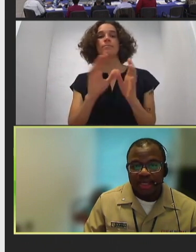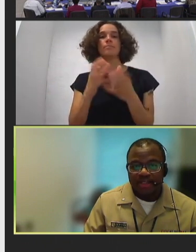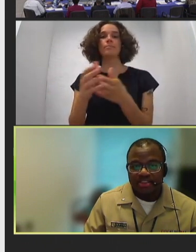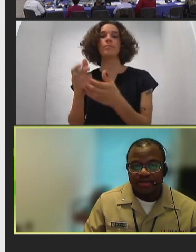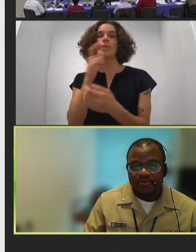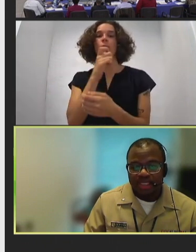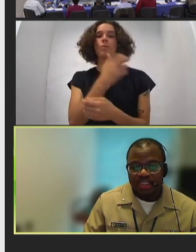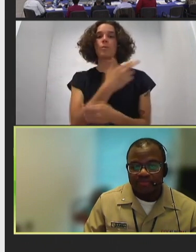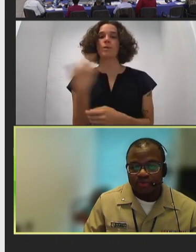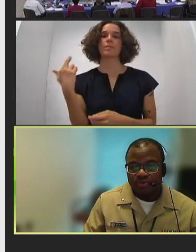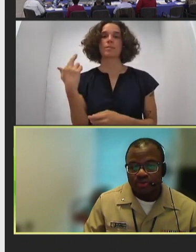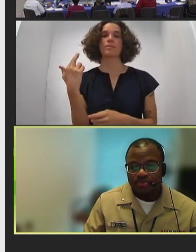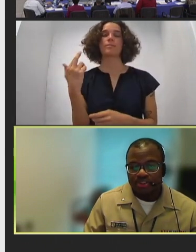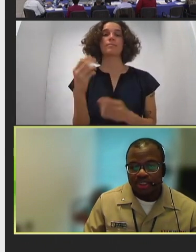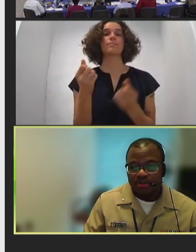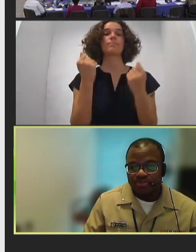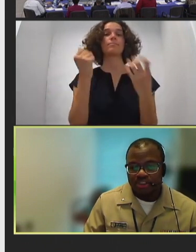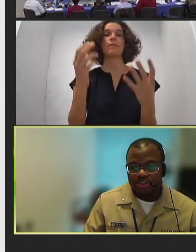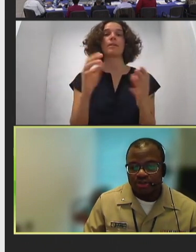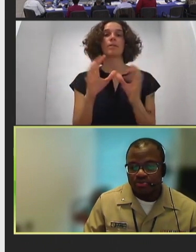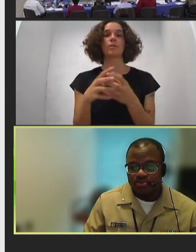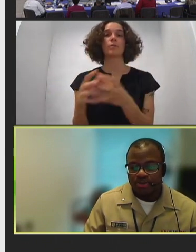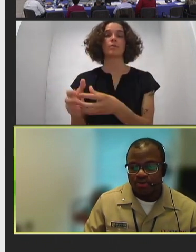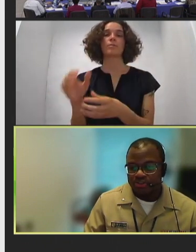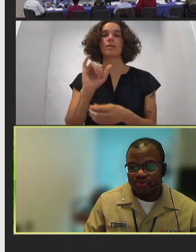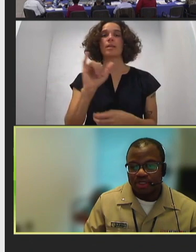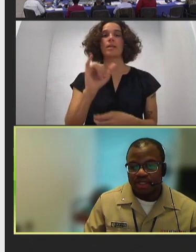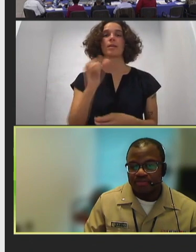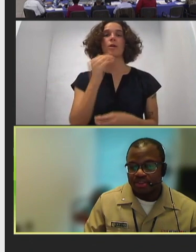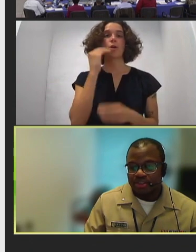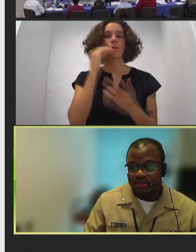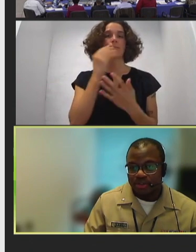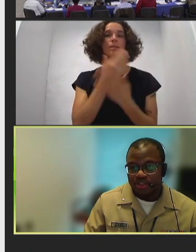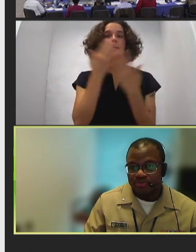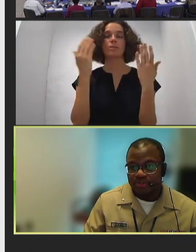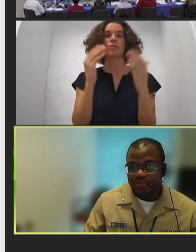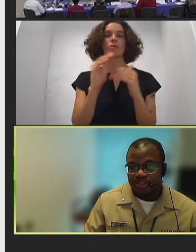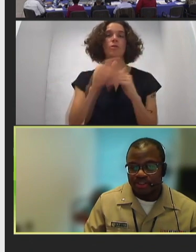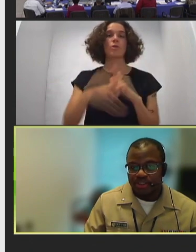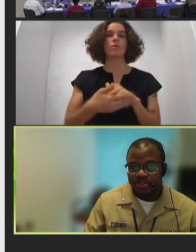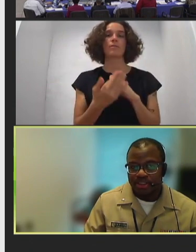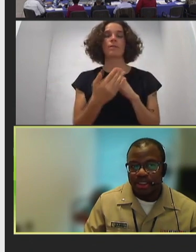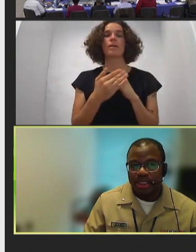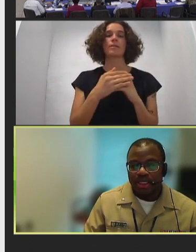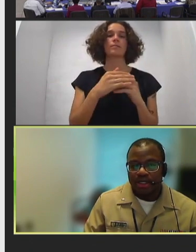And many of those groups such as home -- homeless overnight facilities and correctional facilities